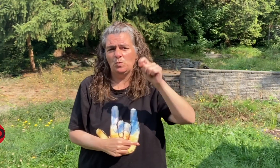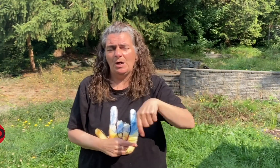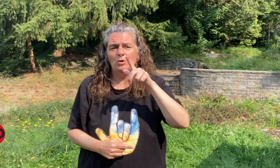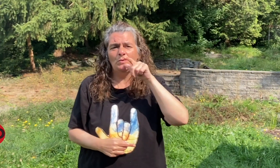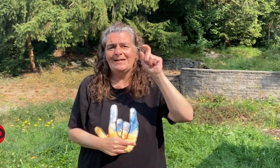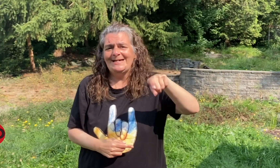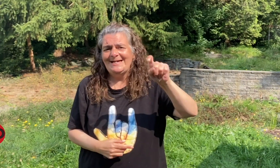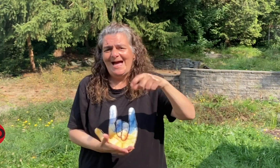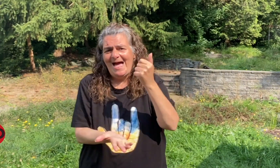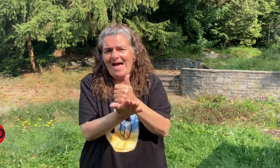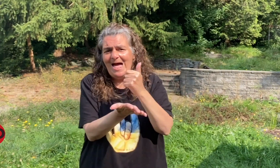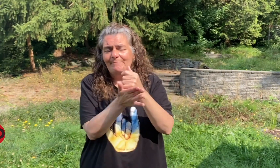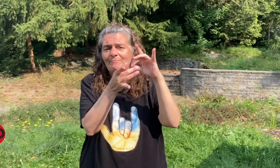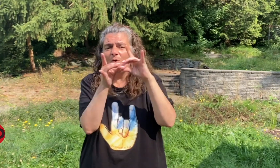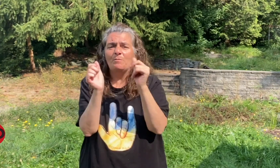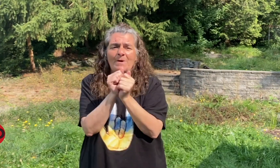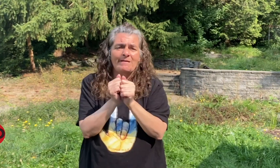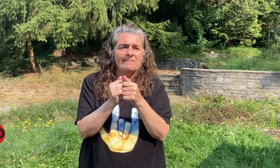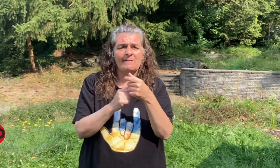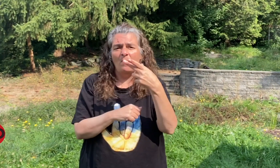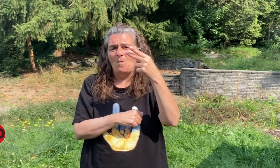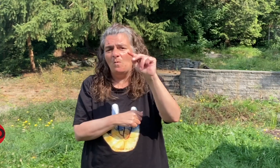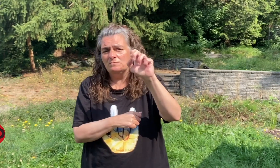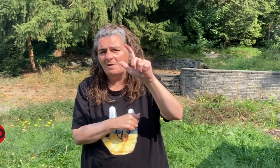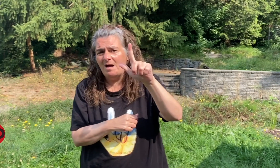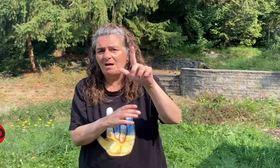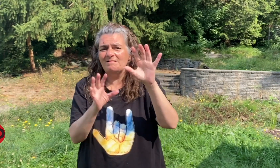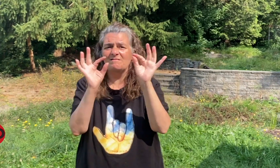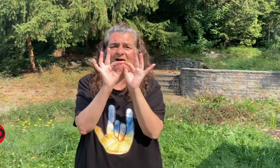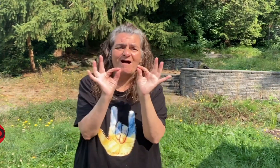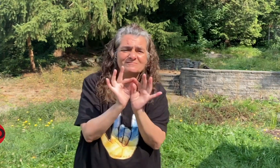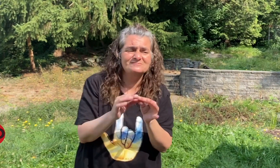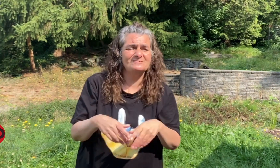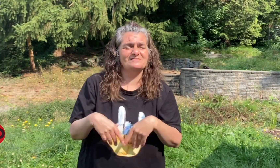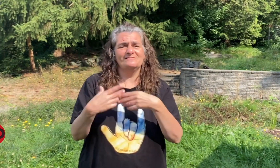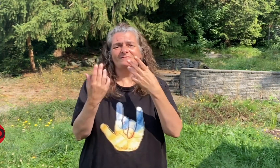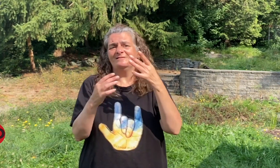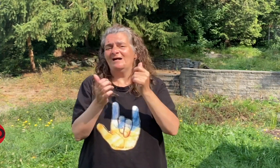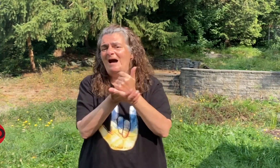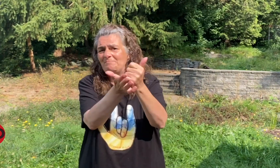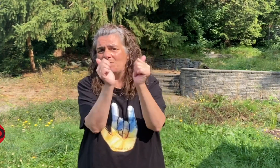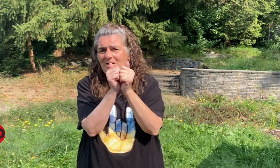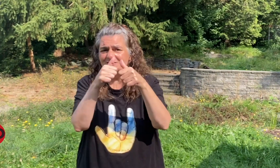help with deposits for their new homes, and some personal